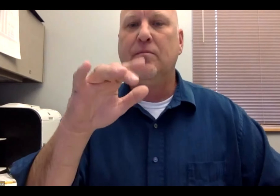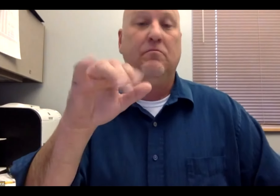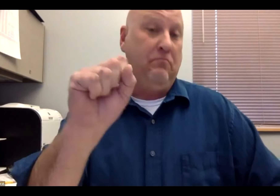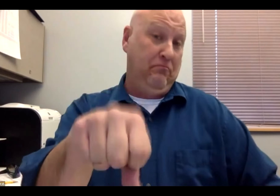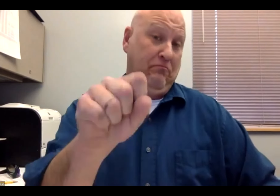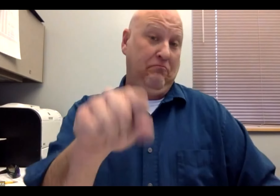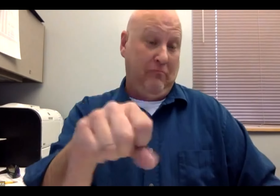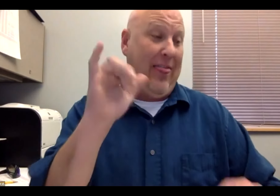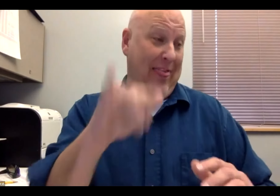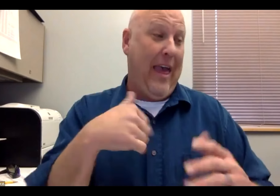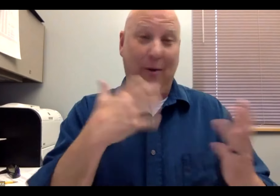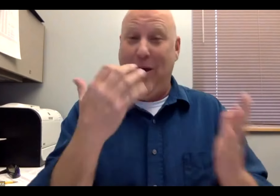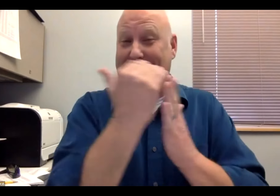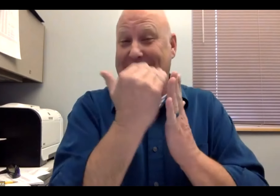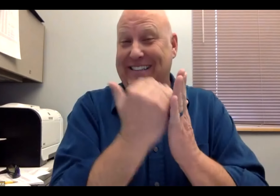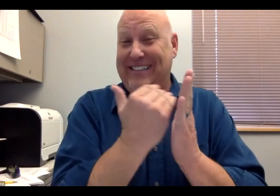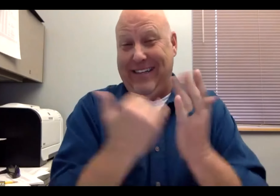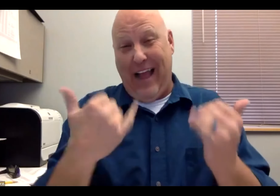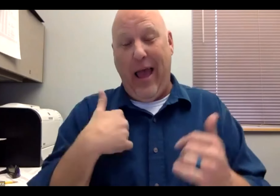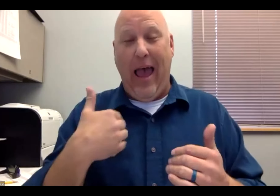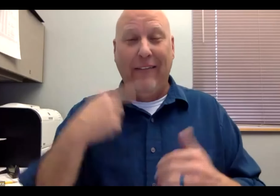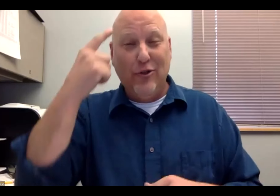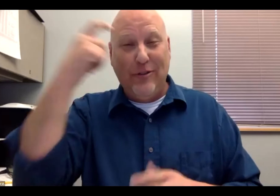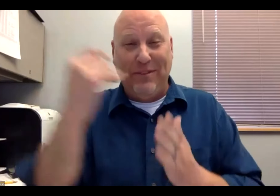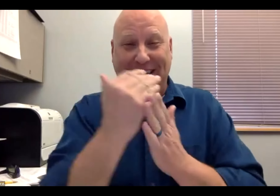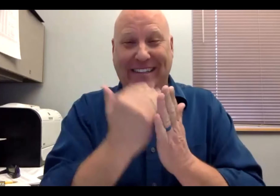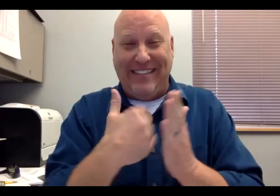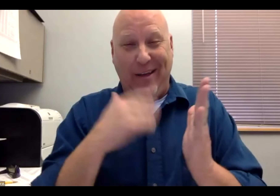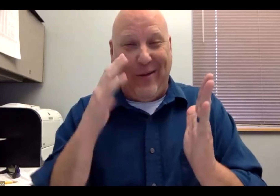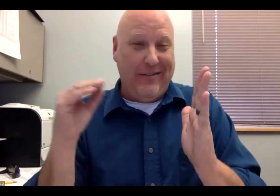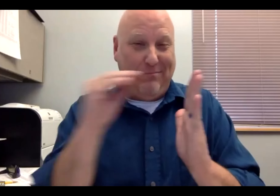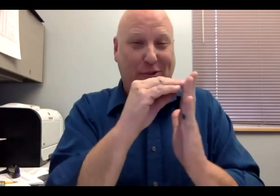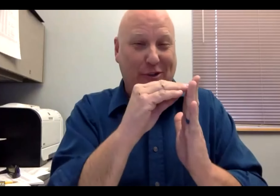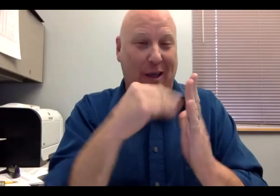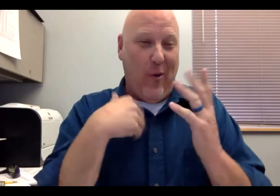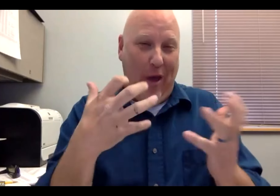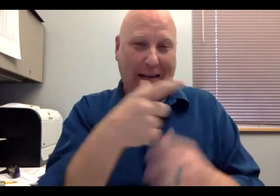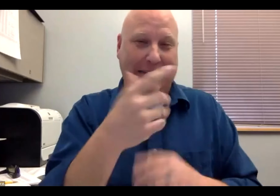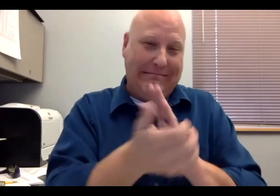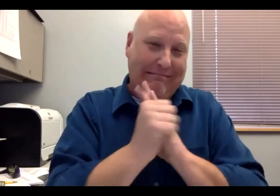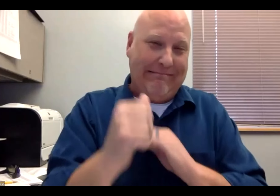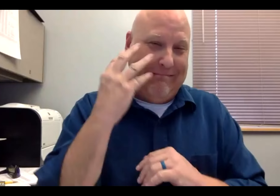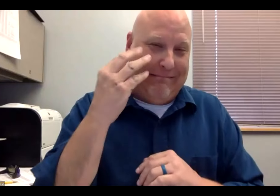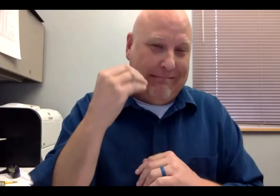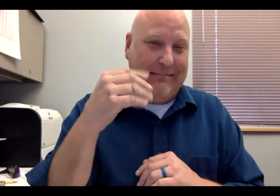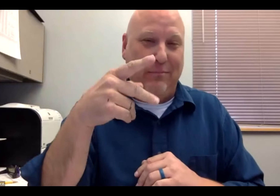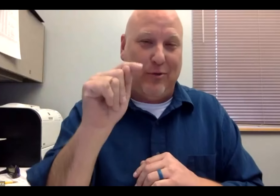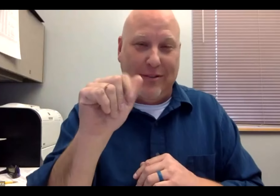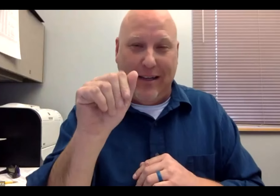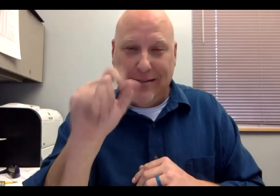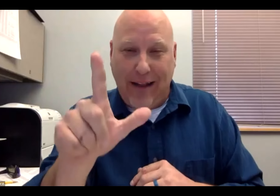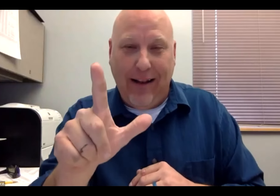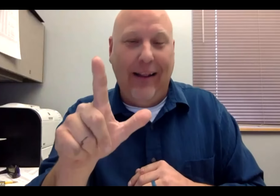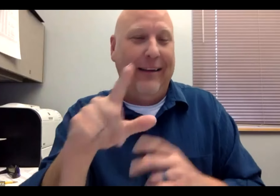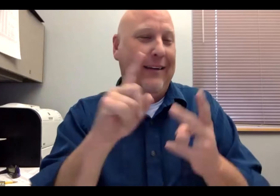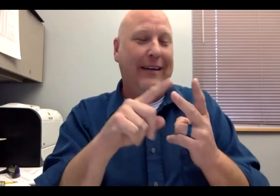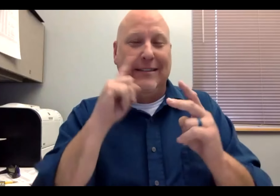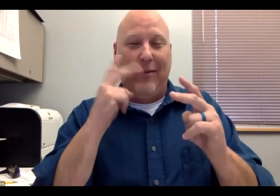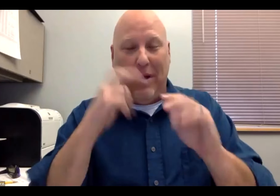Trenton: Yes. That is on the lickety have a dream list of things I want to put together.